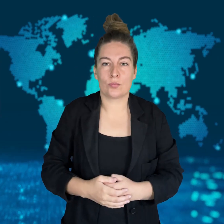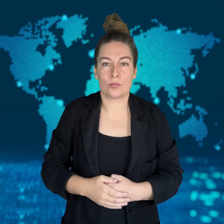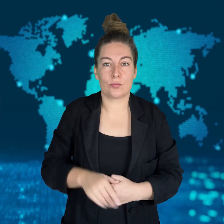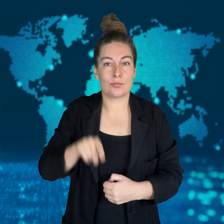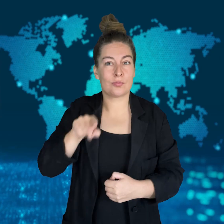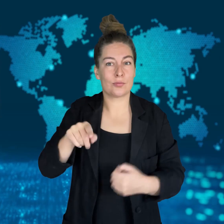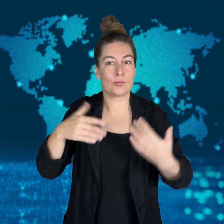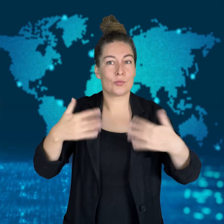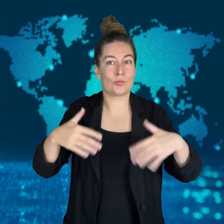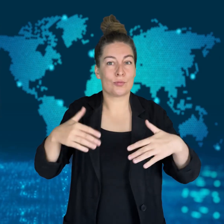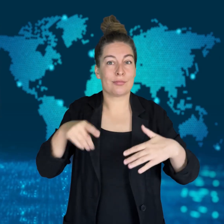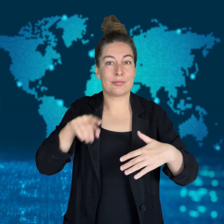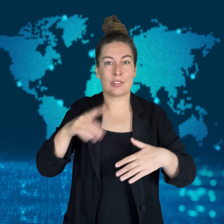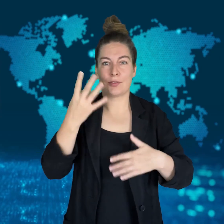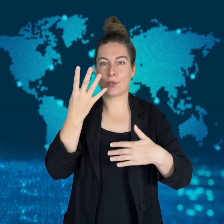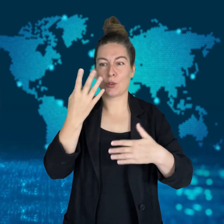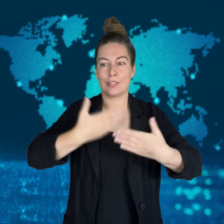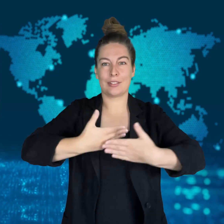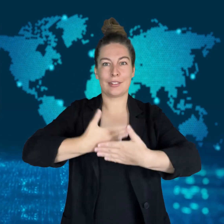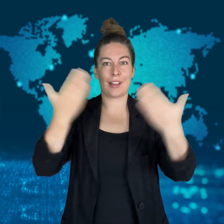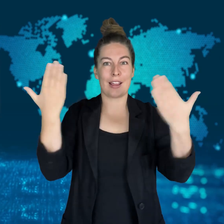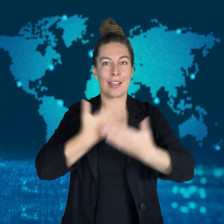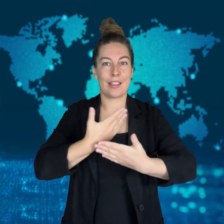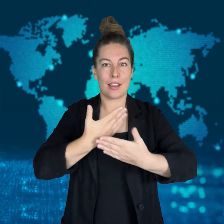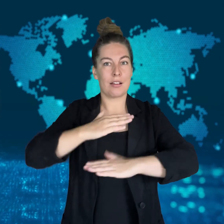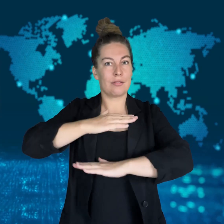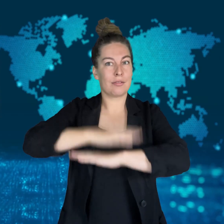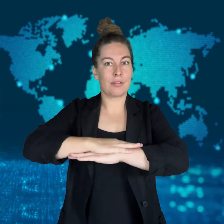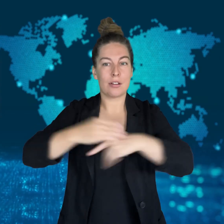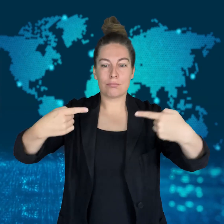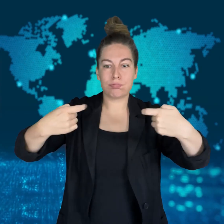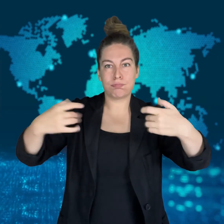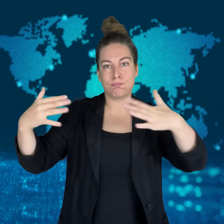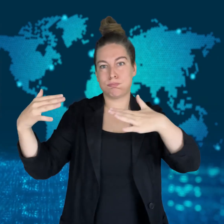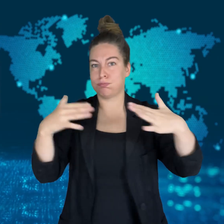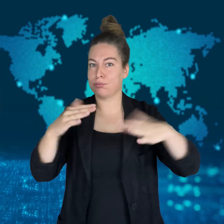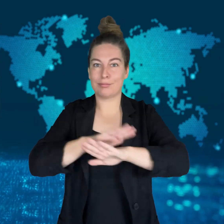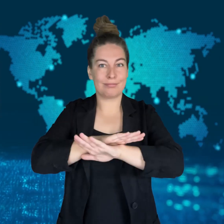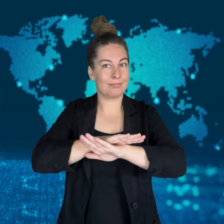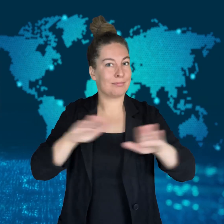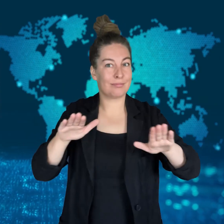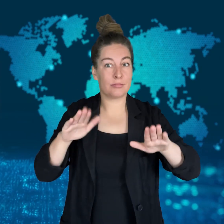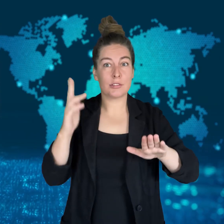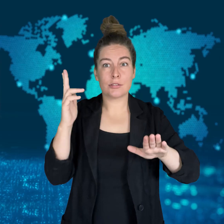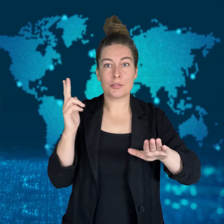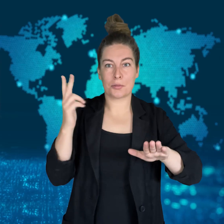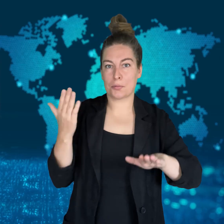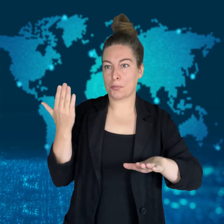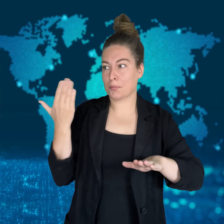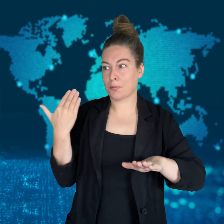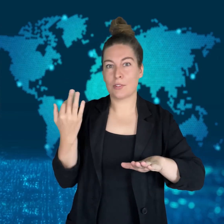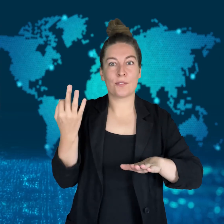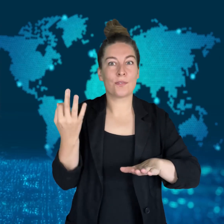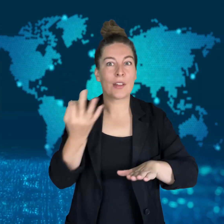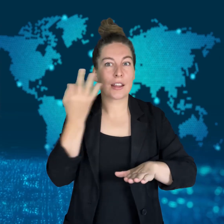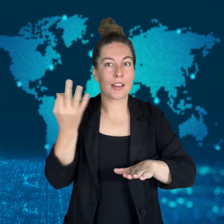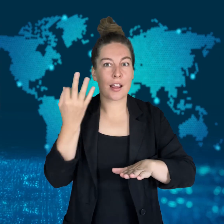the first time Gaza has been quiet in weeks.